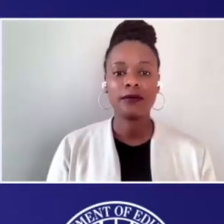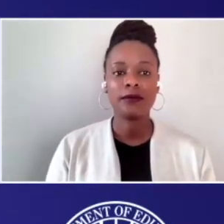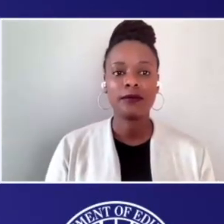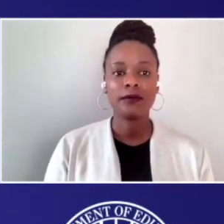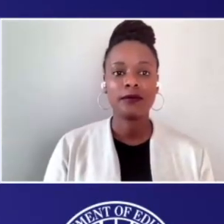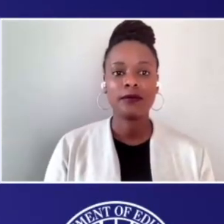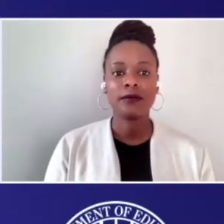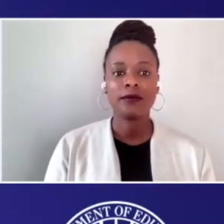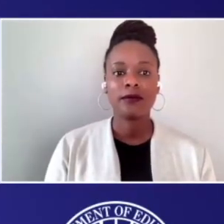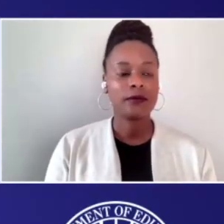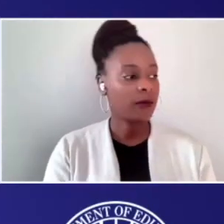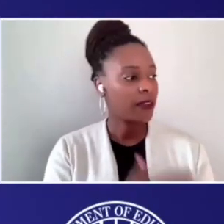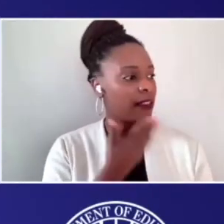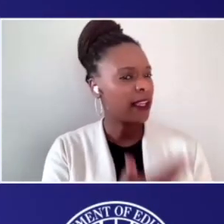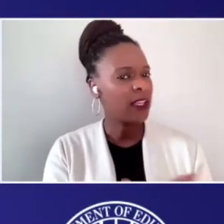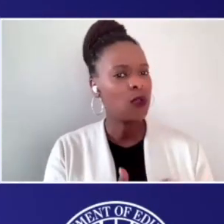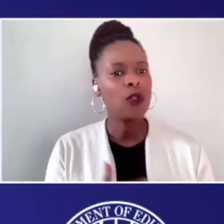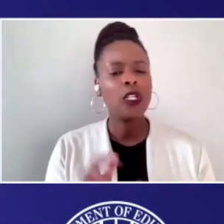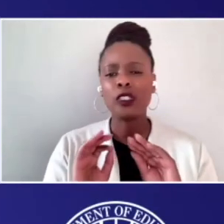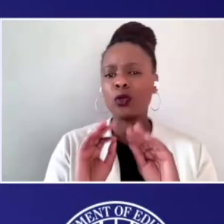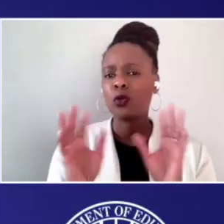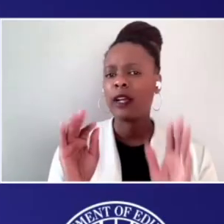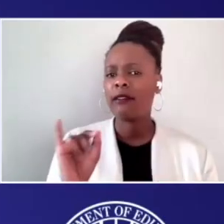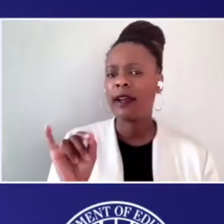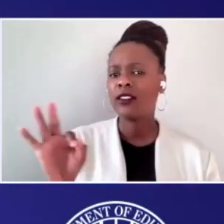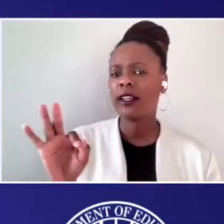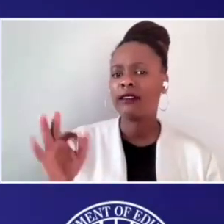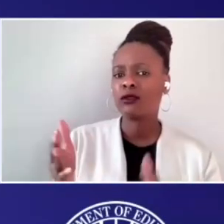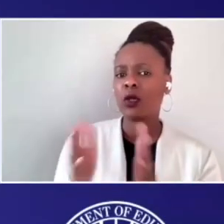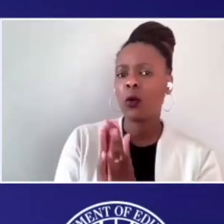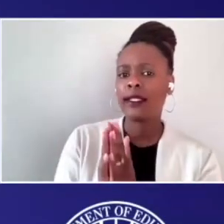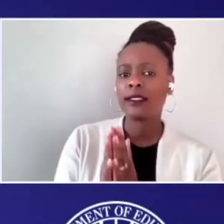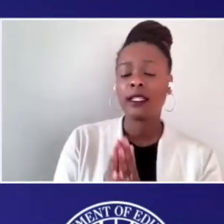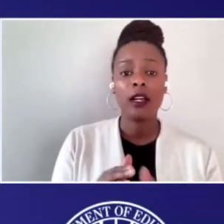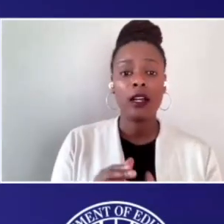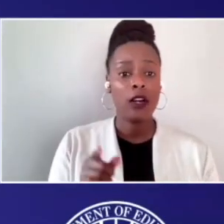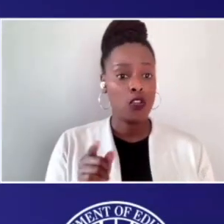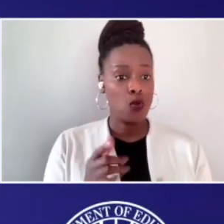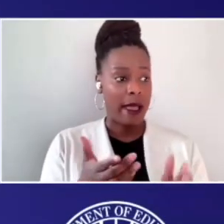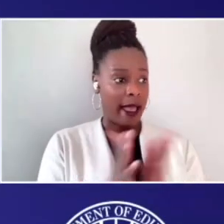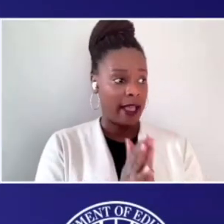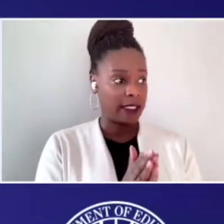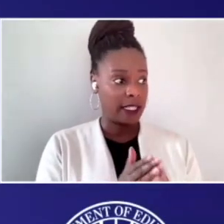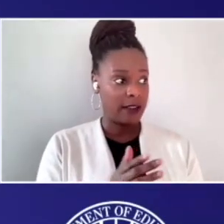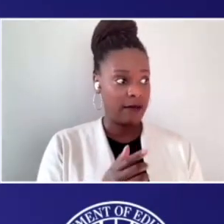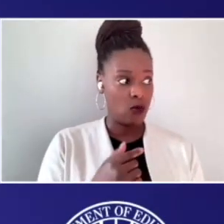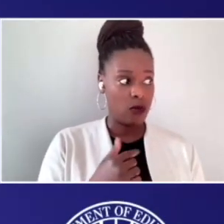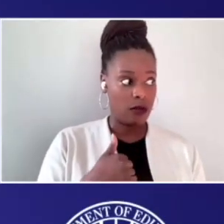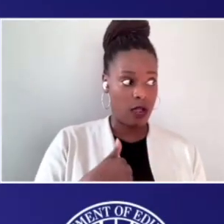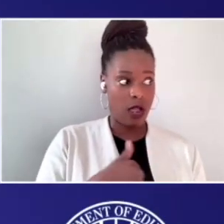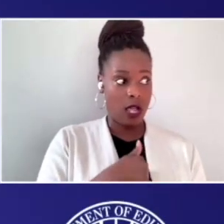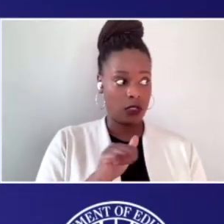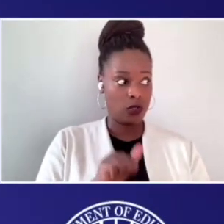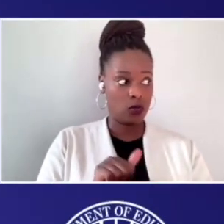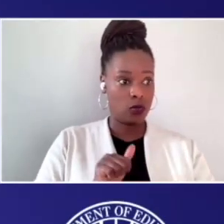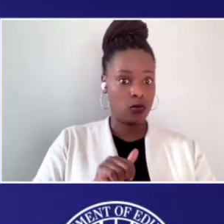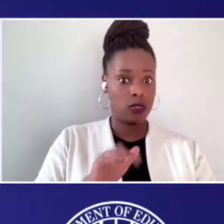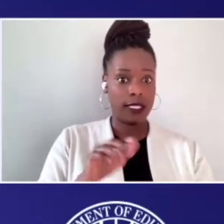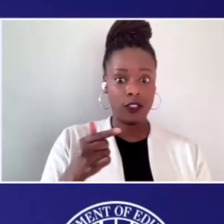Thank you. Just to clarify Jeff's request, are you asking for a -- one of us to send you the GEN-080 -- No, ma'am.